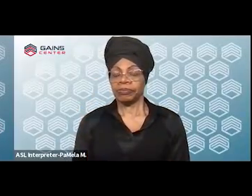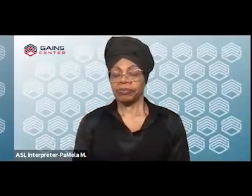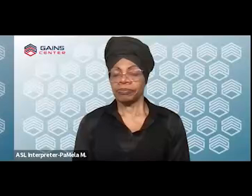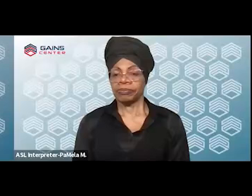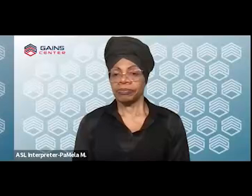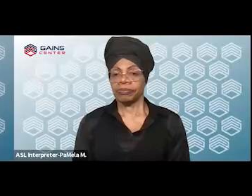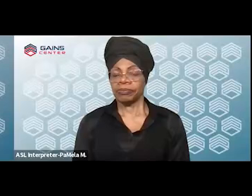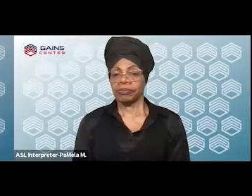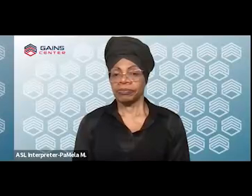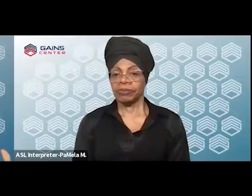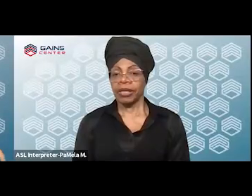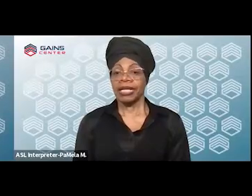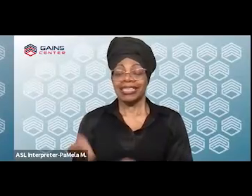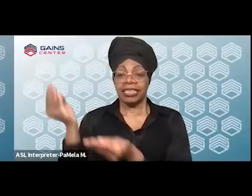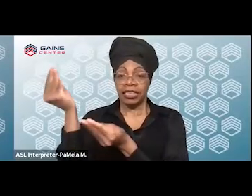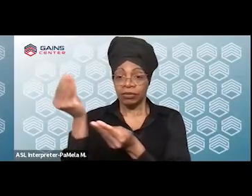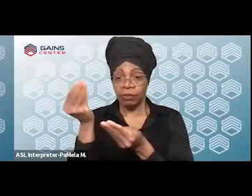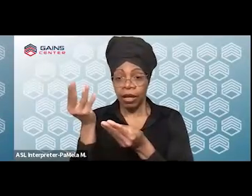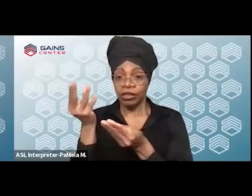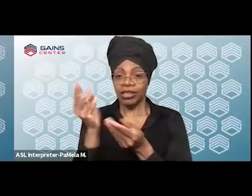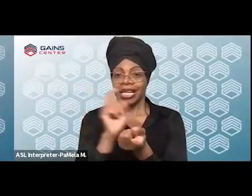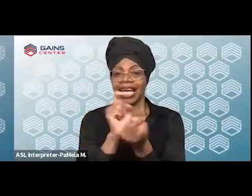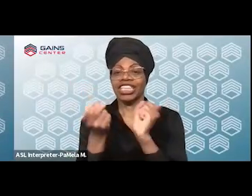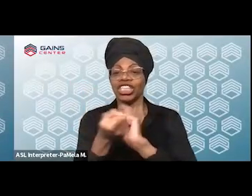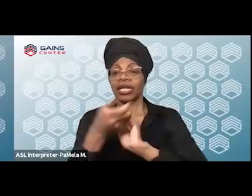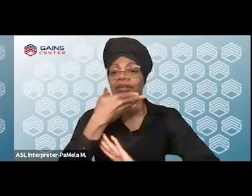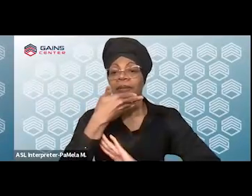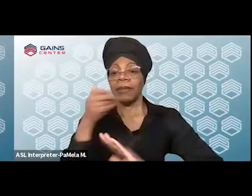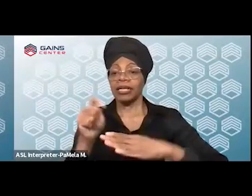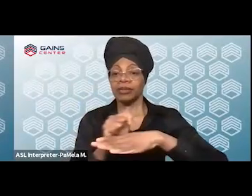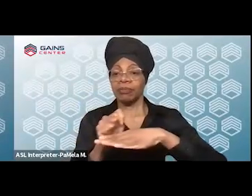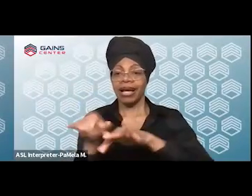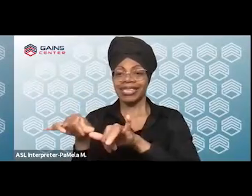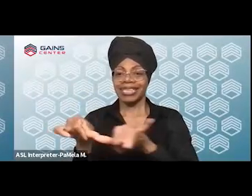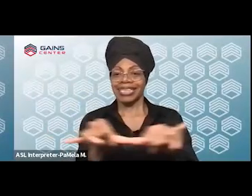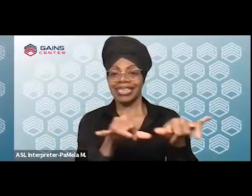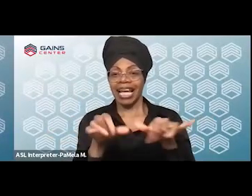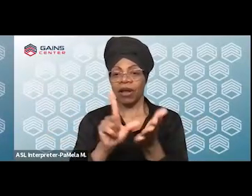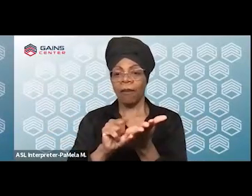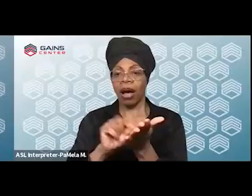and changed the best practice standards that were published in April of 2025.